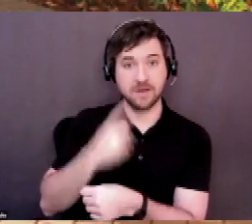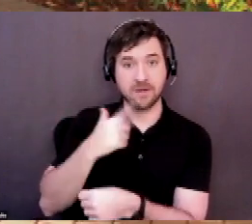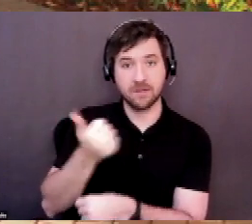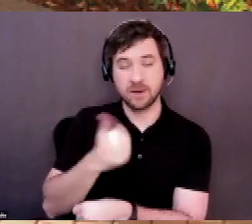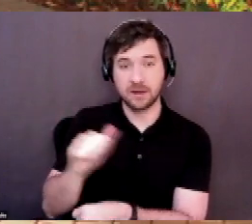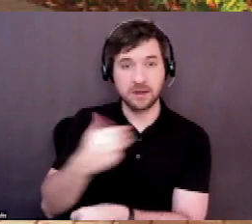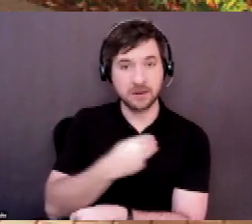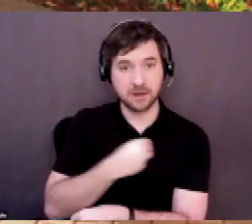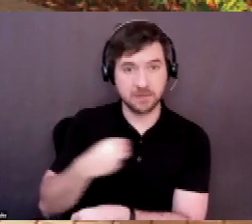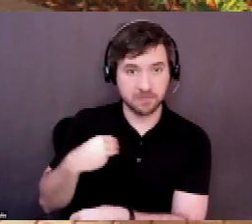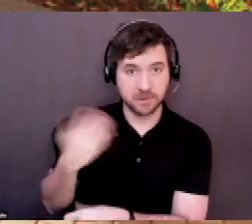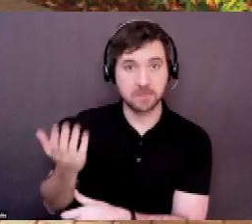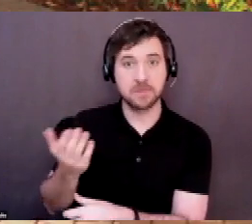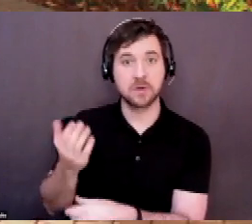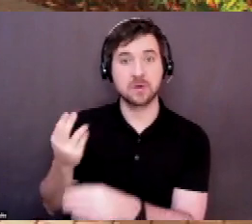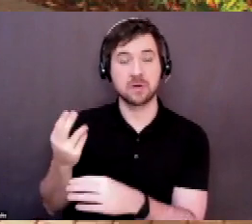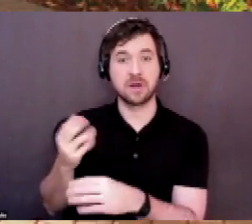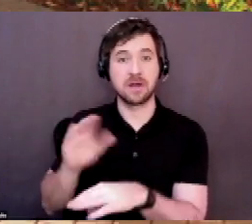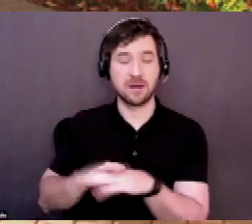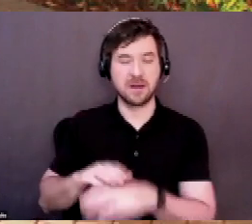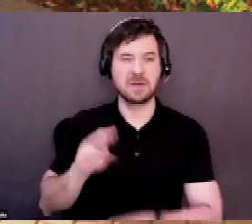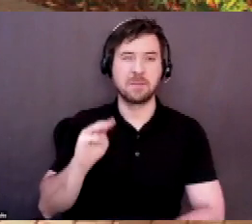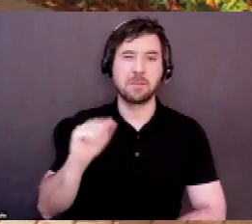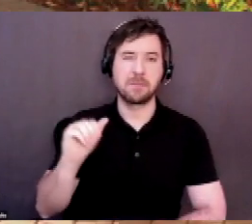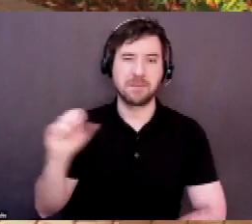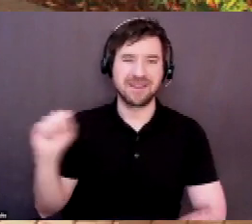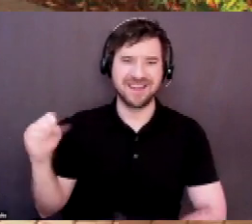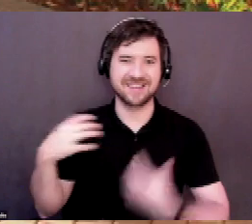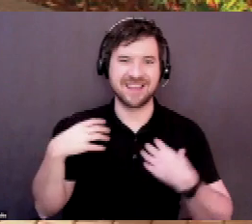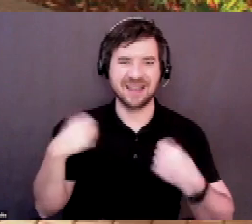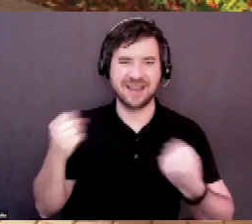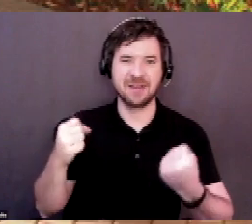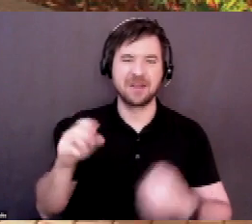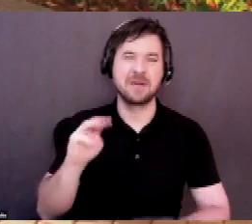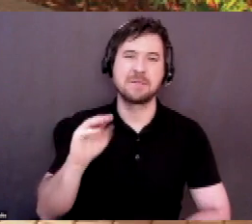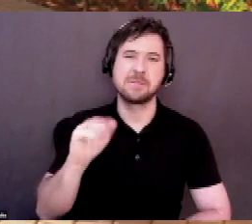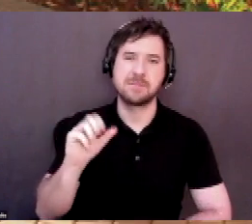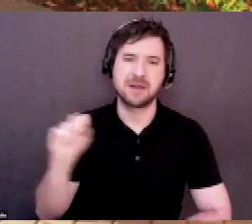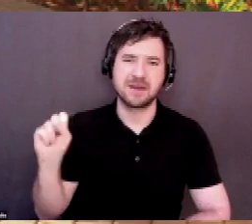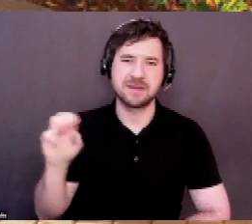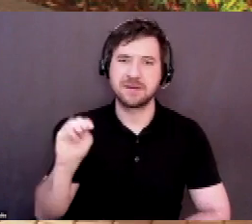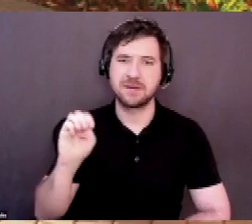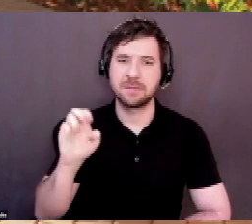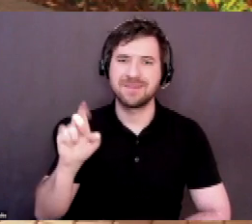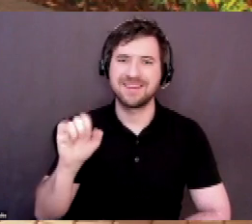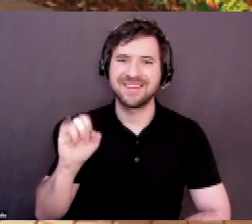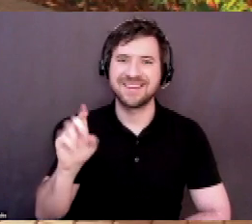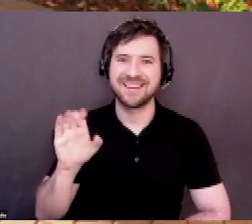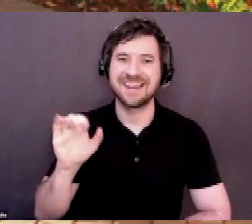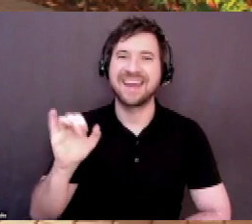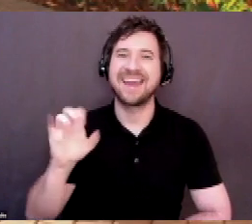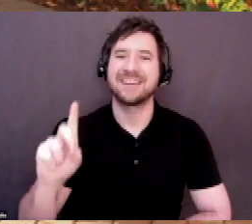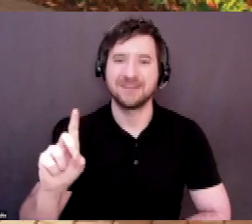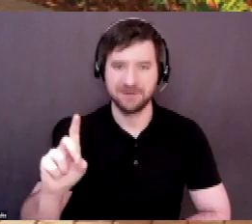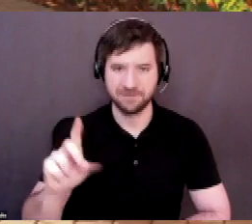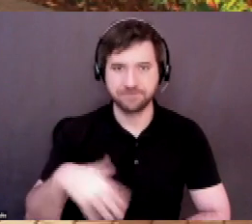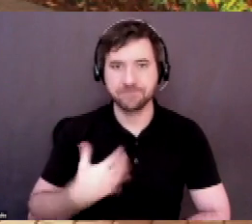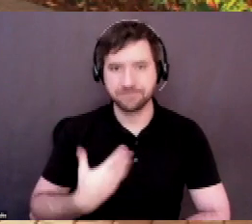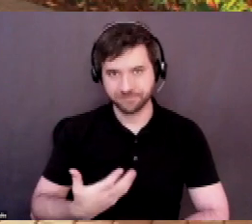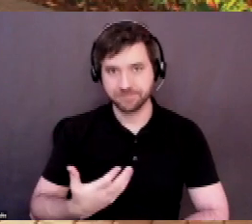on Mass Health, Massachusetts, Medicaid. It's just really fantastic. And doulas can be